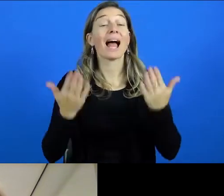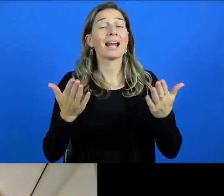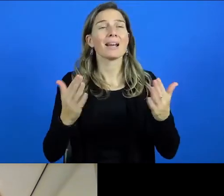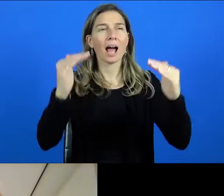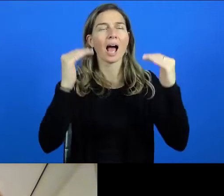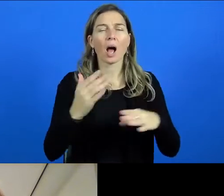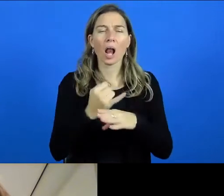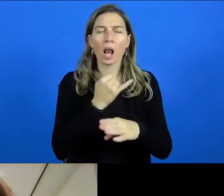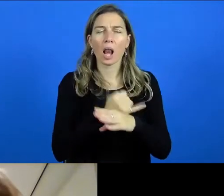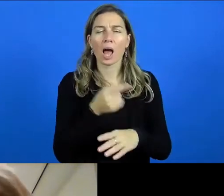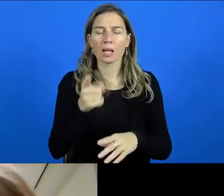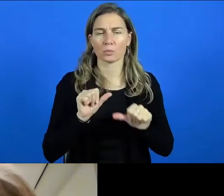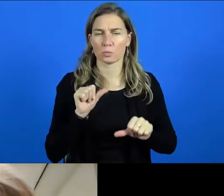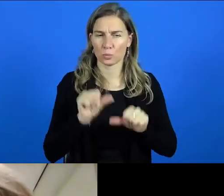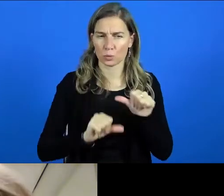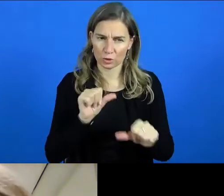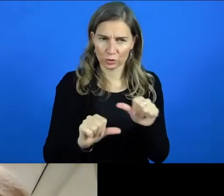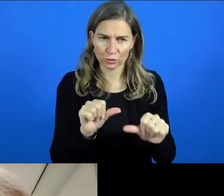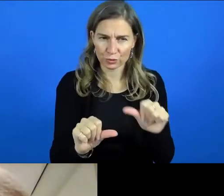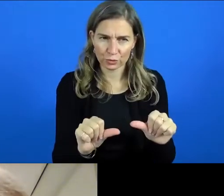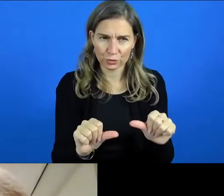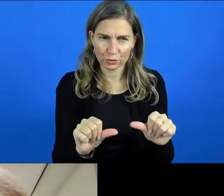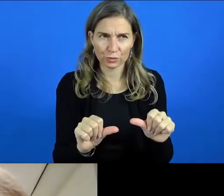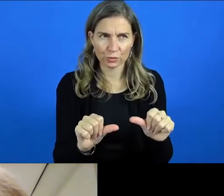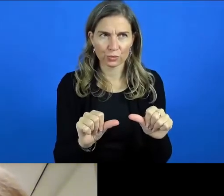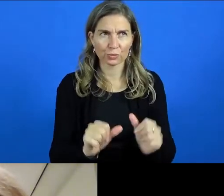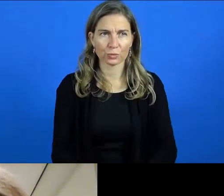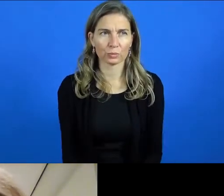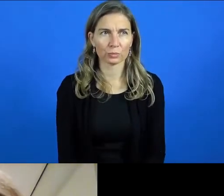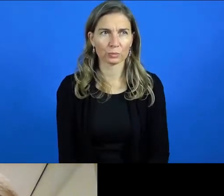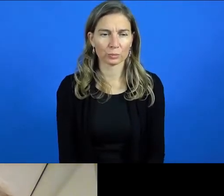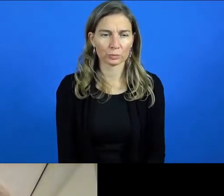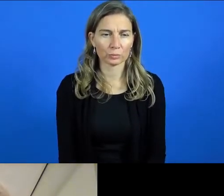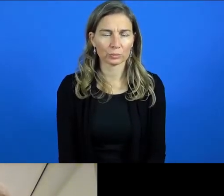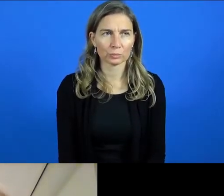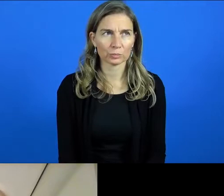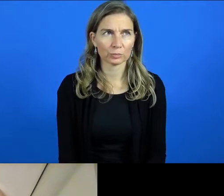The procedure, here we have a slide about European Union documents